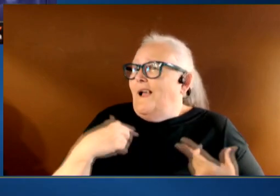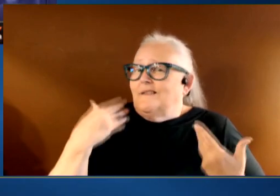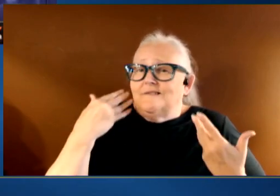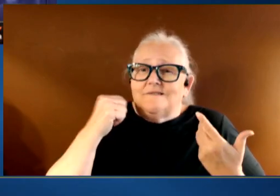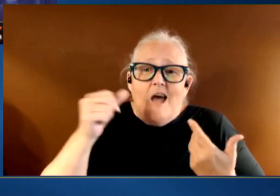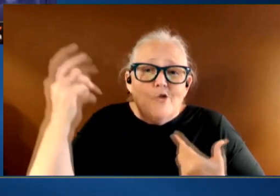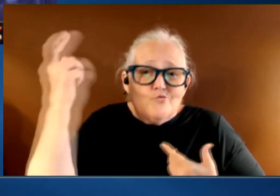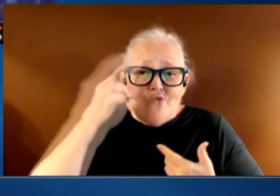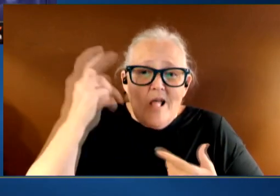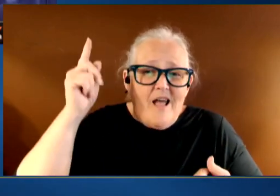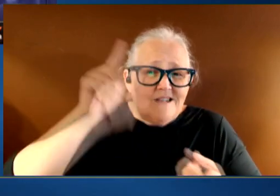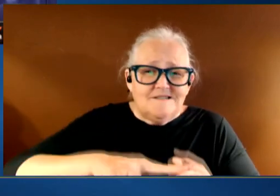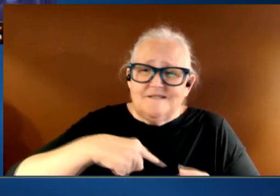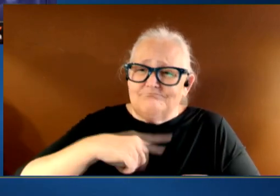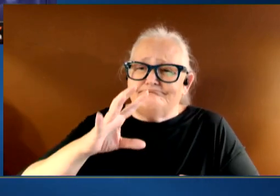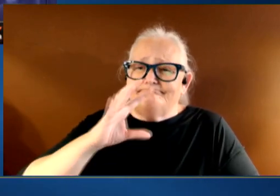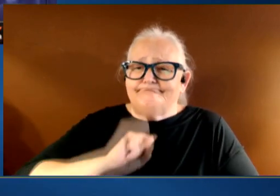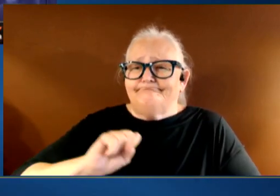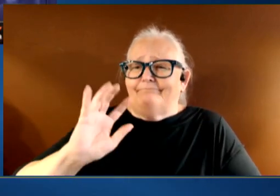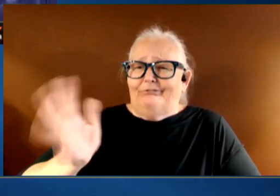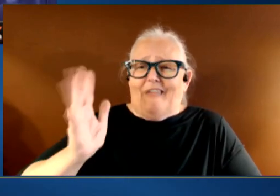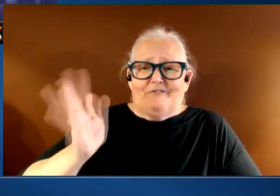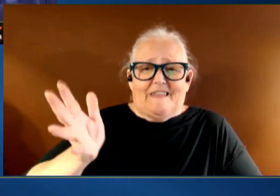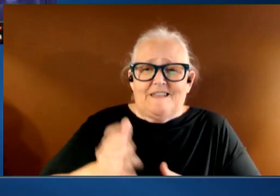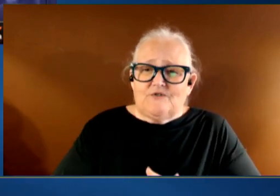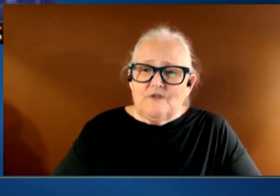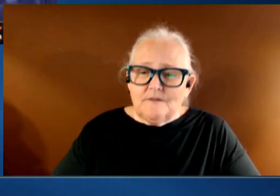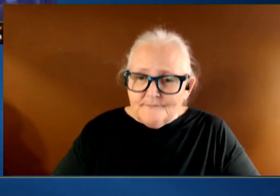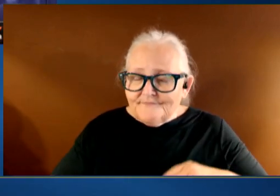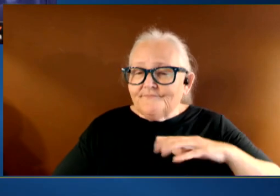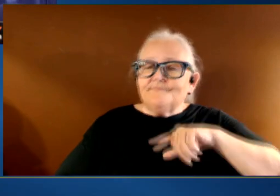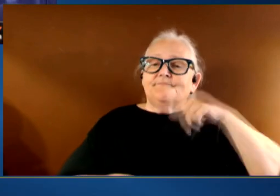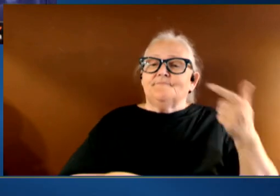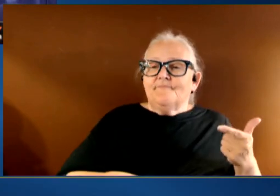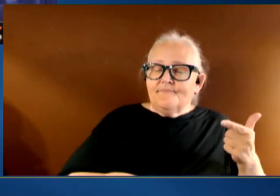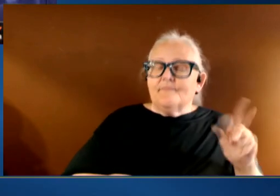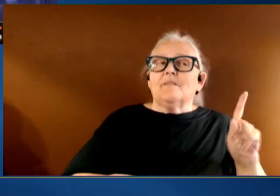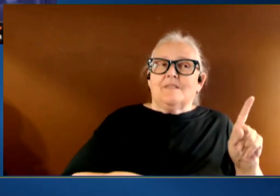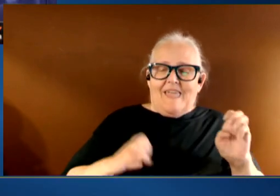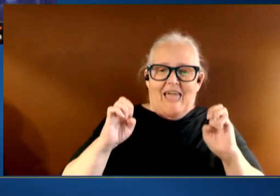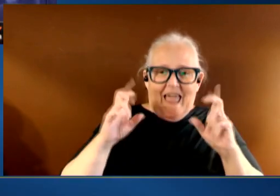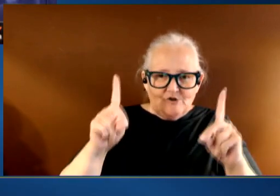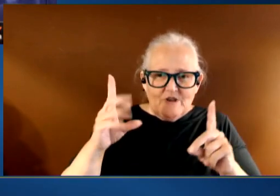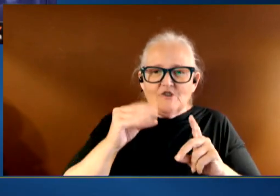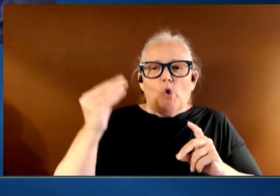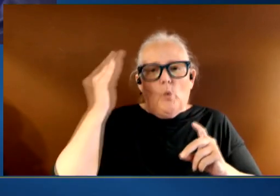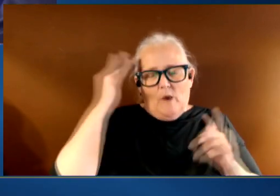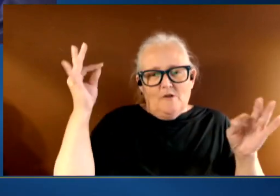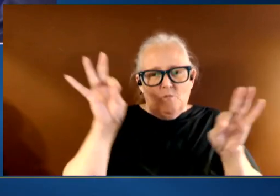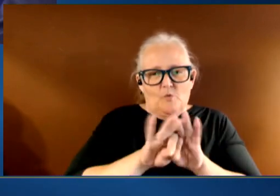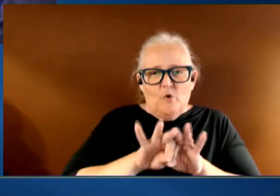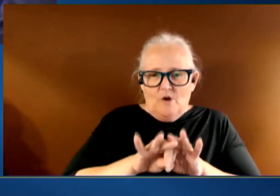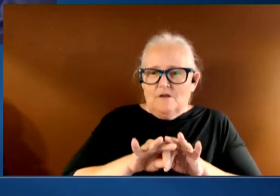Courtney Fitzhugh: I think education and awareness is extremely important. I heard some of -- Dr. Ivy and others mention Hydroxyurea and the concern